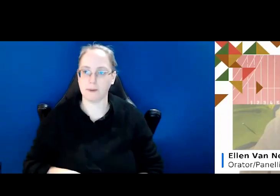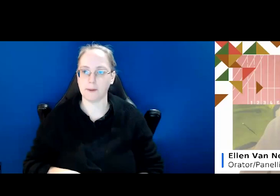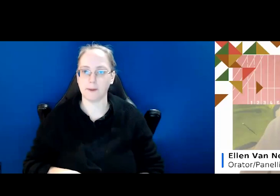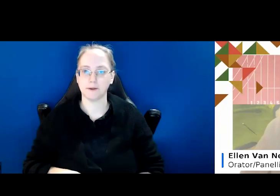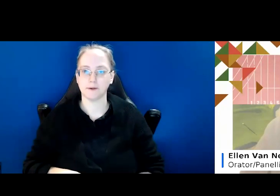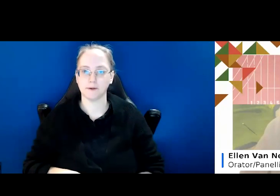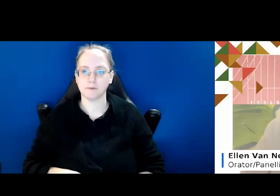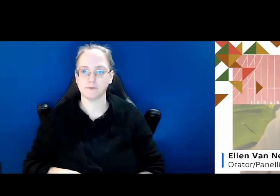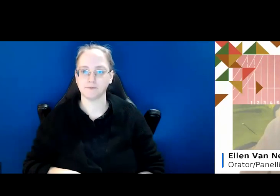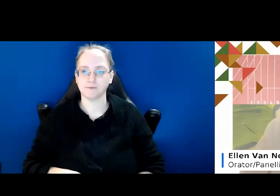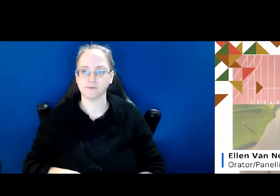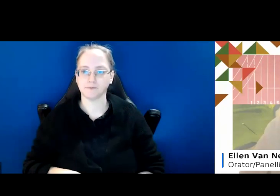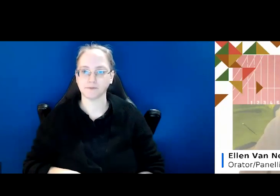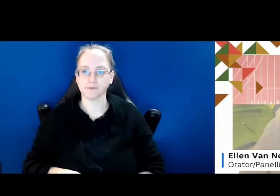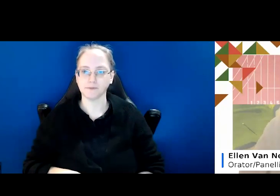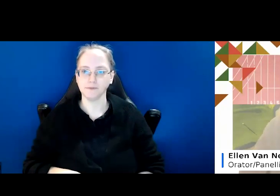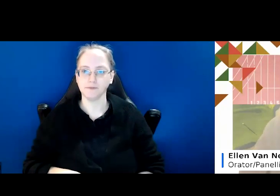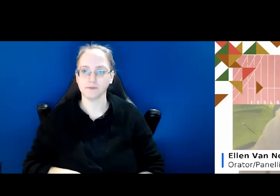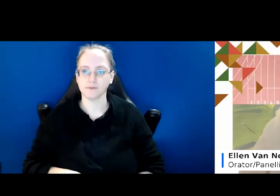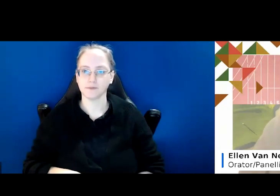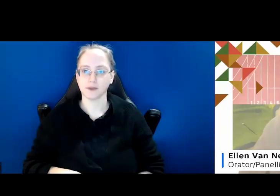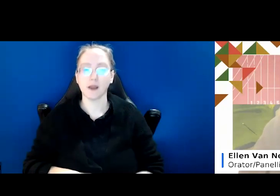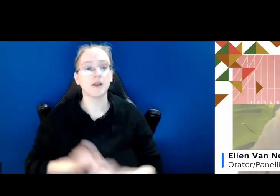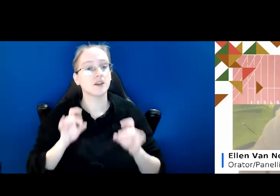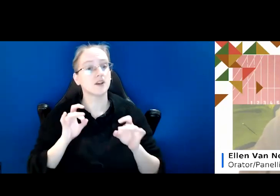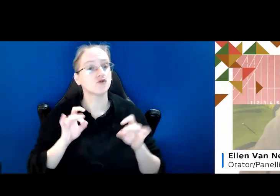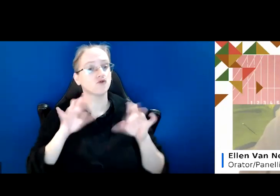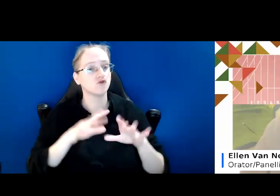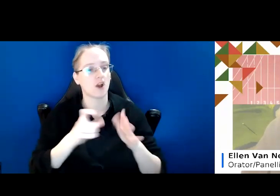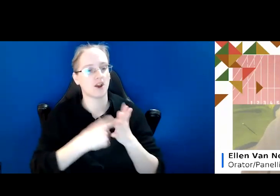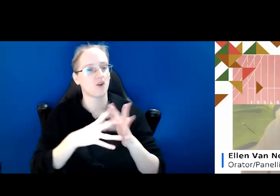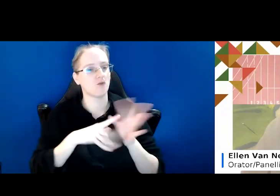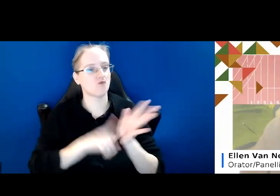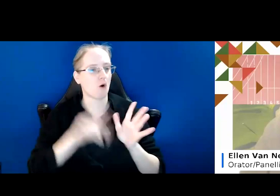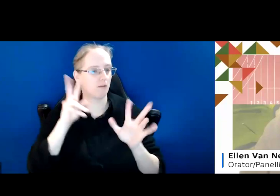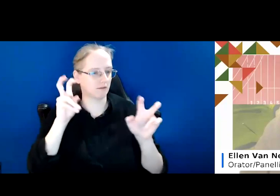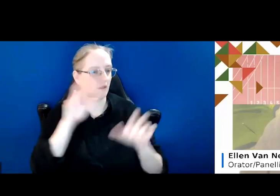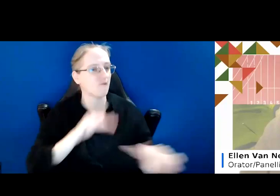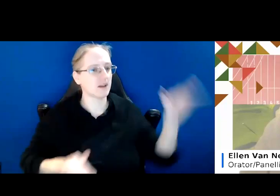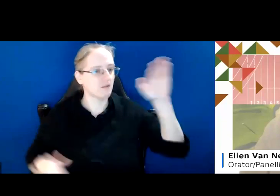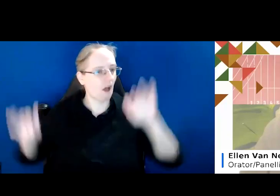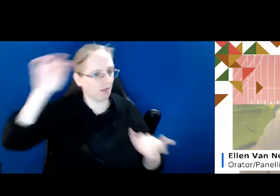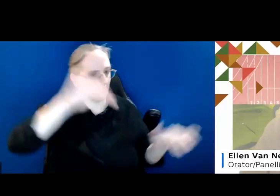the origin of the Australian Creole, commonly known as freestyle,